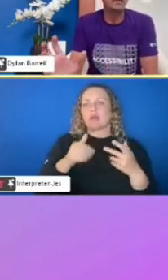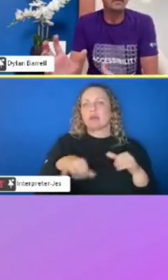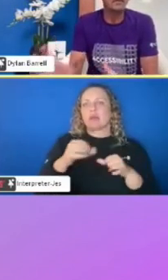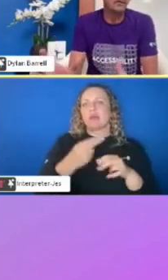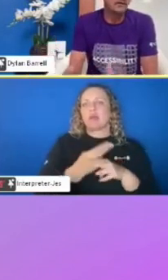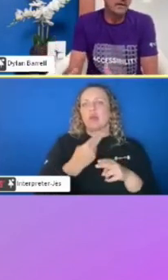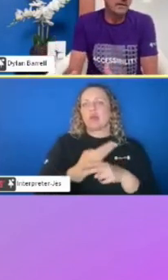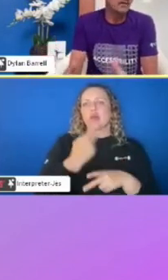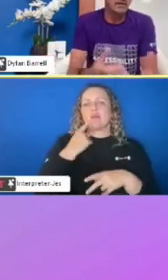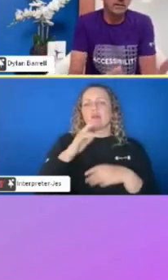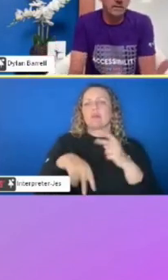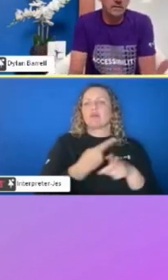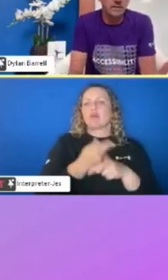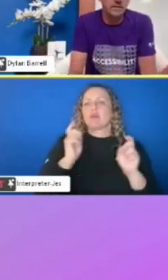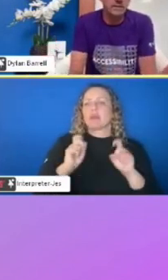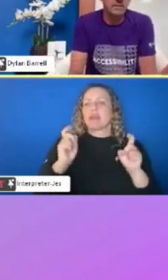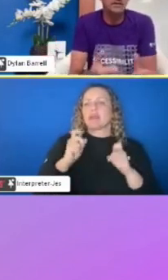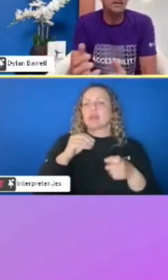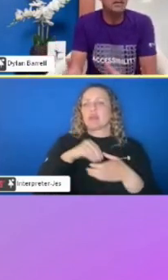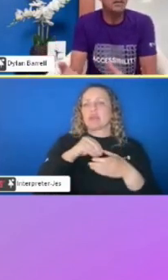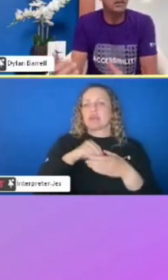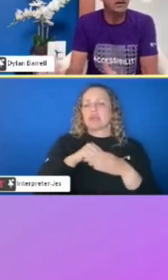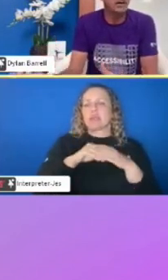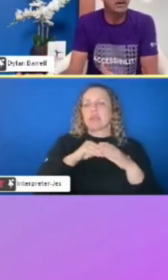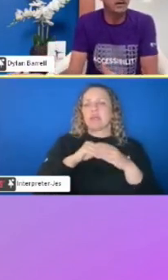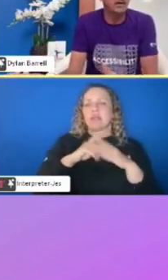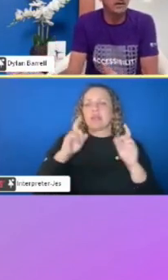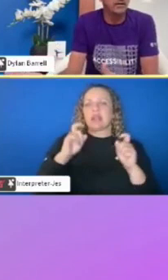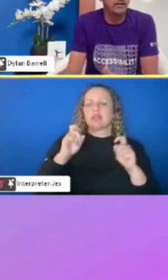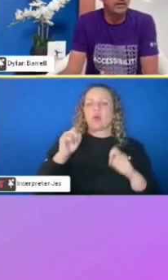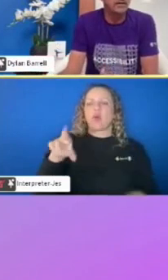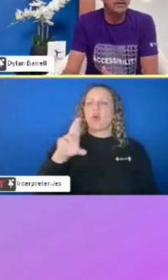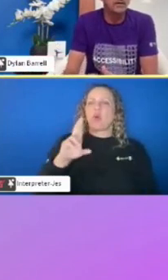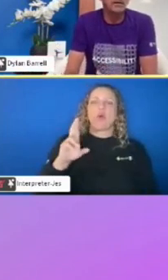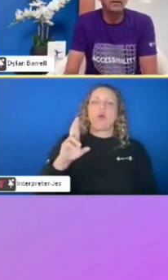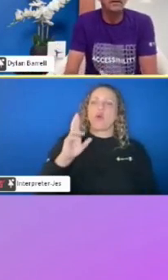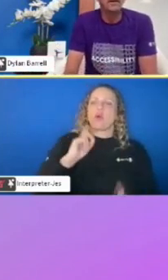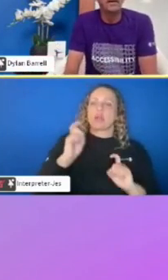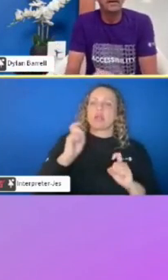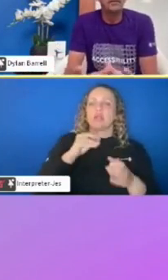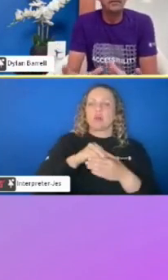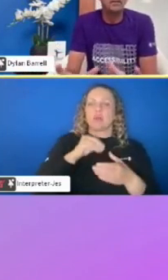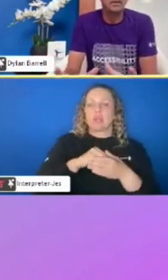some sort of tester, accessibility tester, or a tester within a dev team,